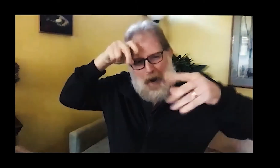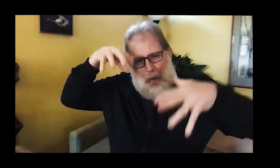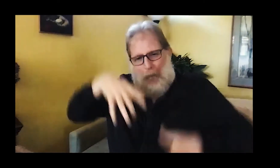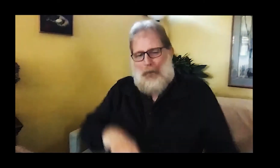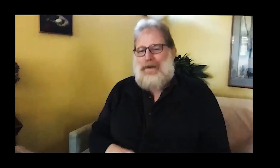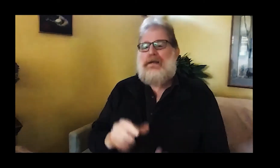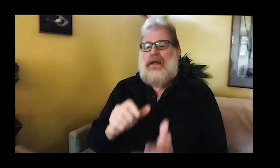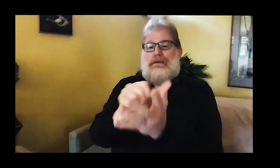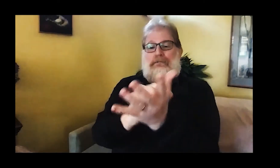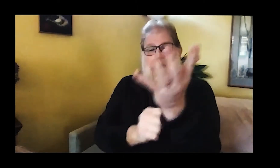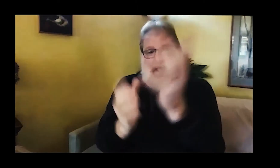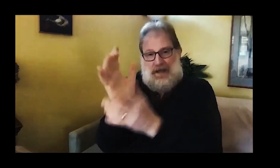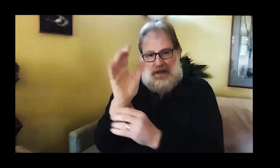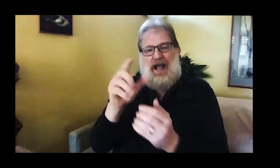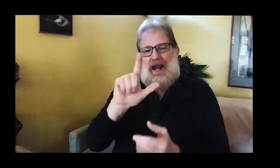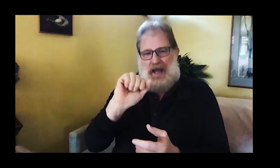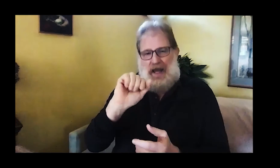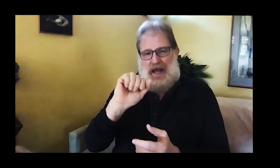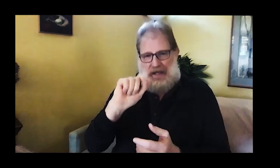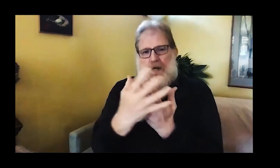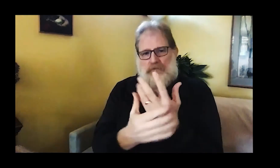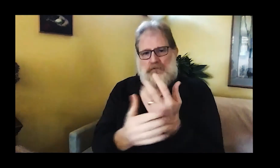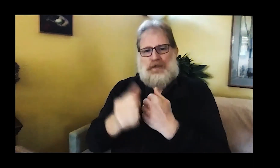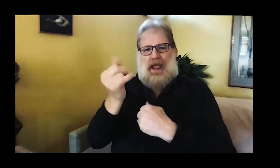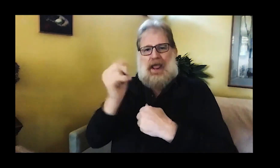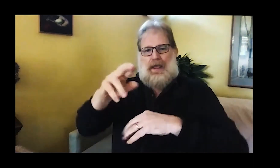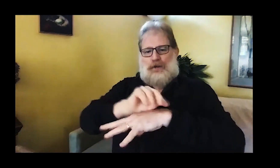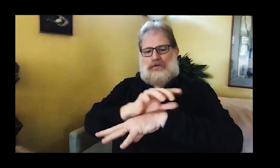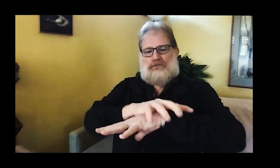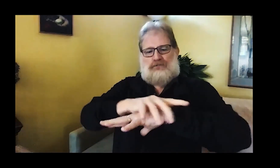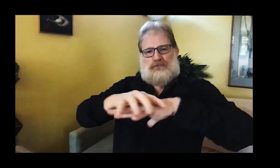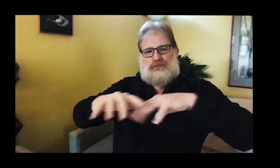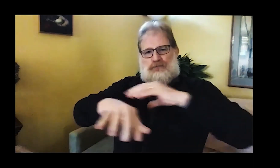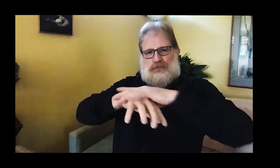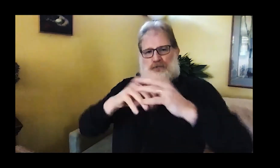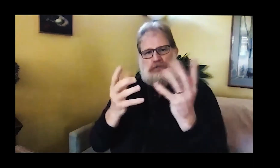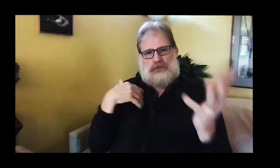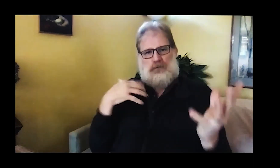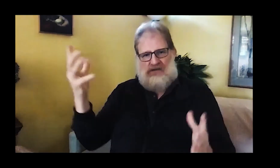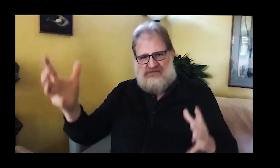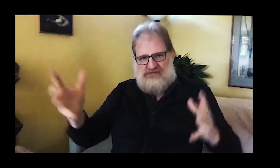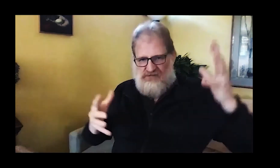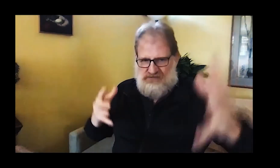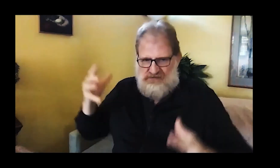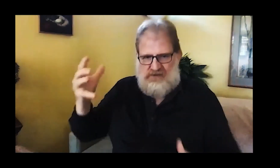was so sweaty. I also wore latex gloves. They were covered with fur, you know when I gestured out my